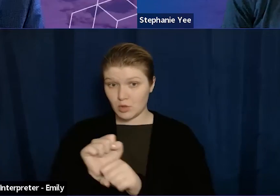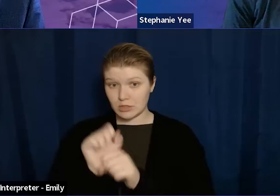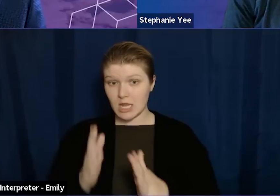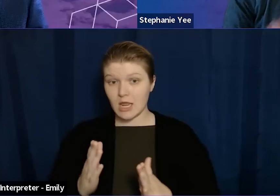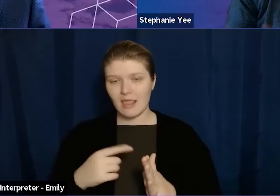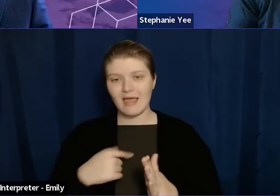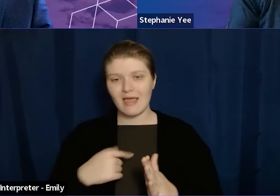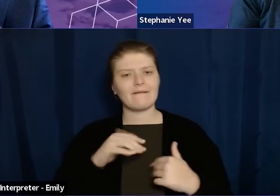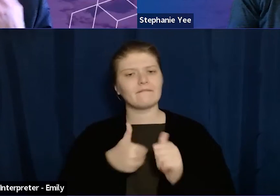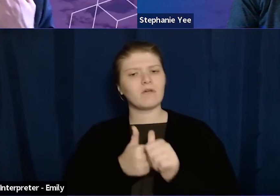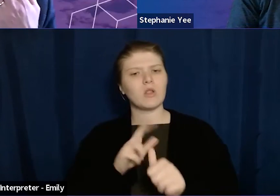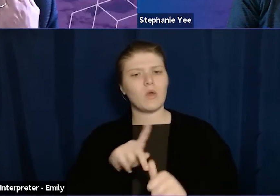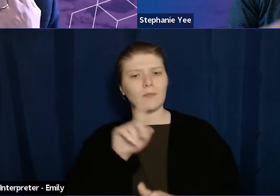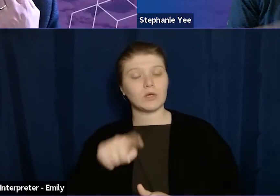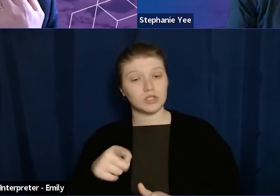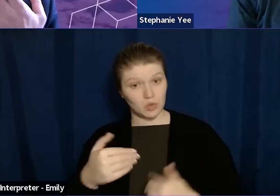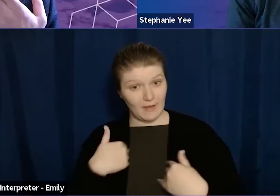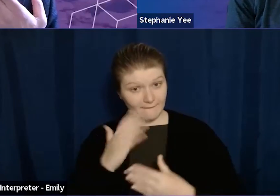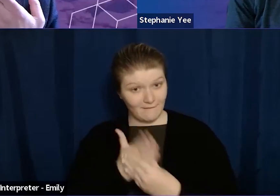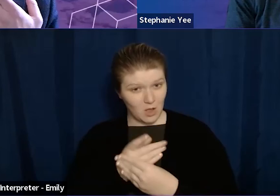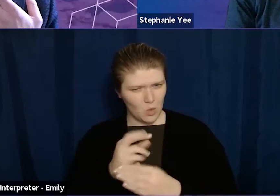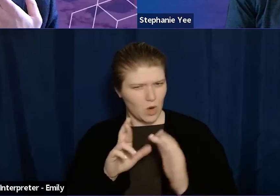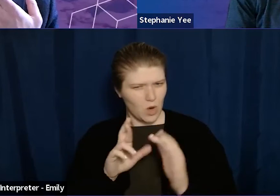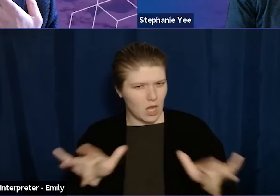Is there a file there, or you have nothing there, and it is printing something?